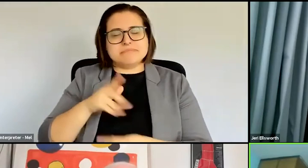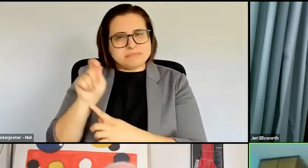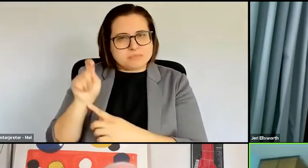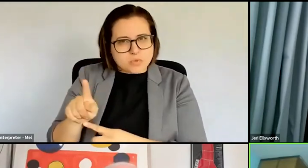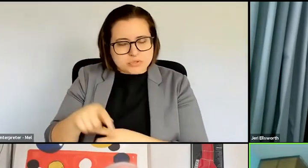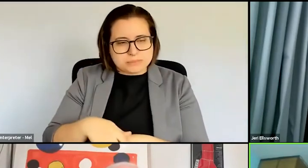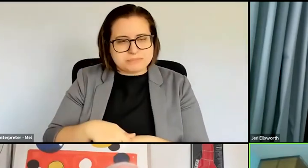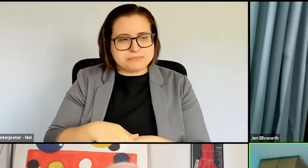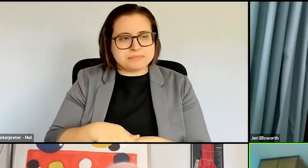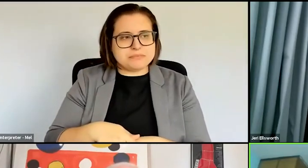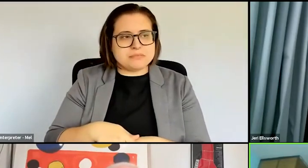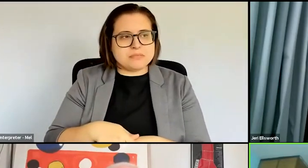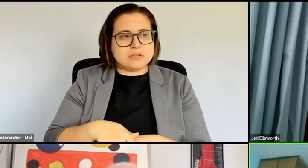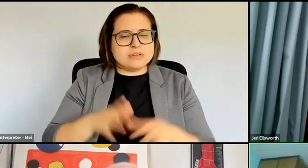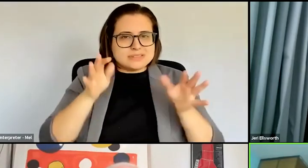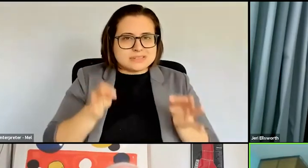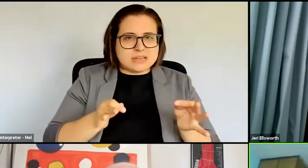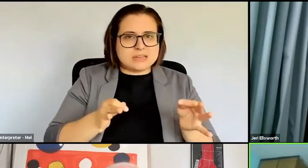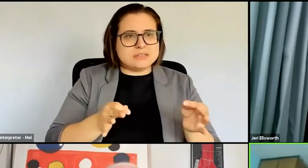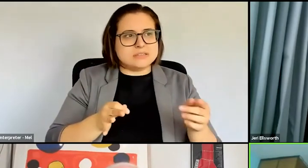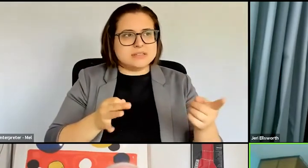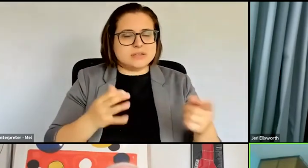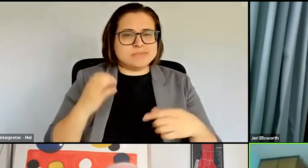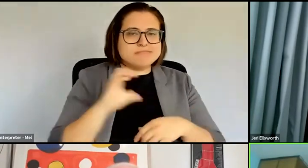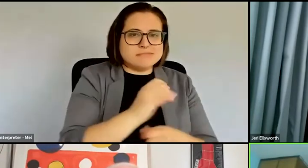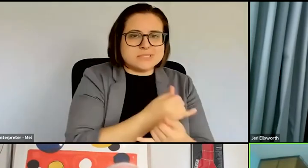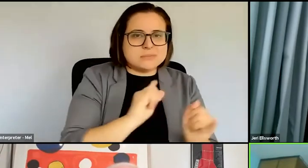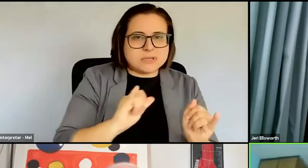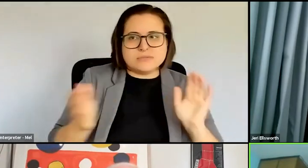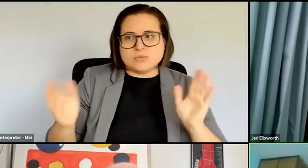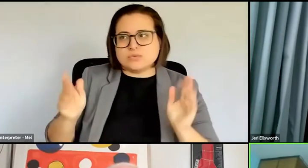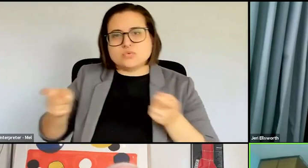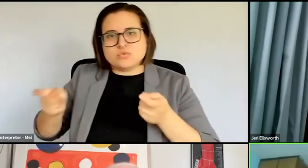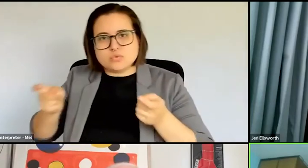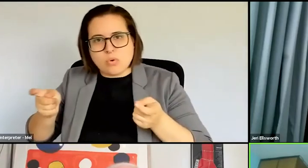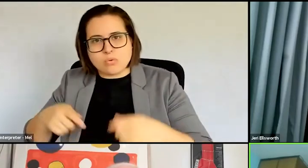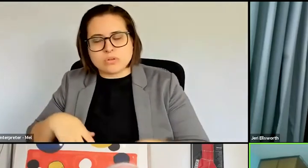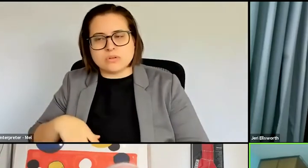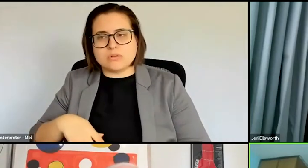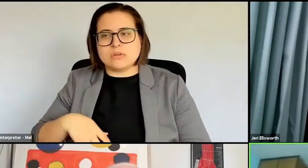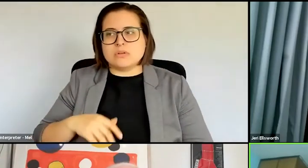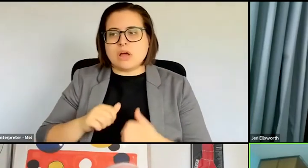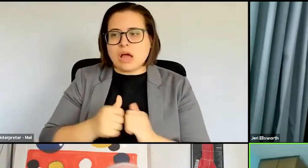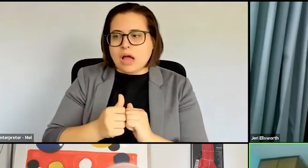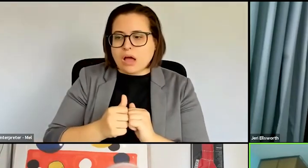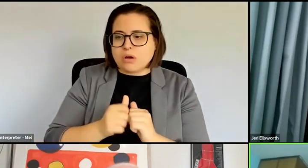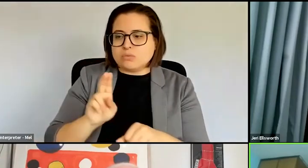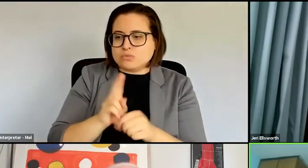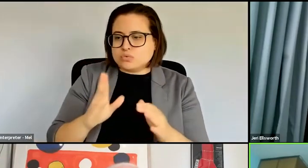and what do we do to guide the direction of user interface so that it takes us towards things